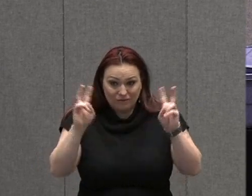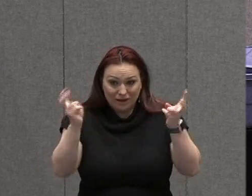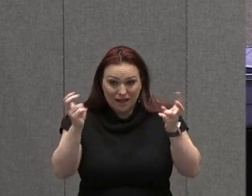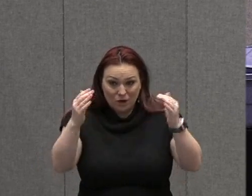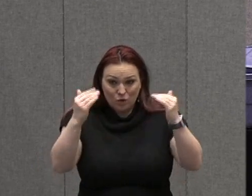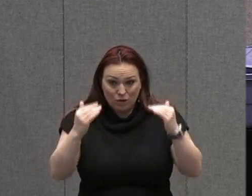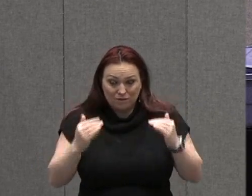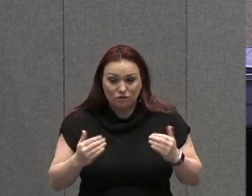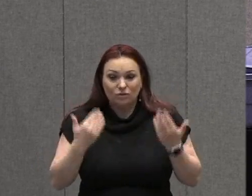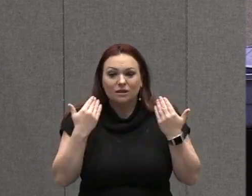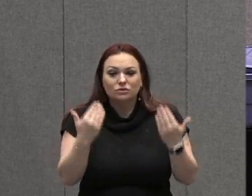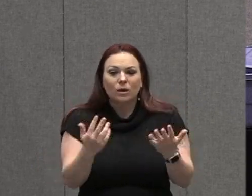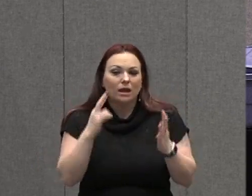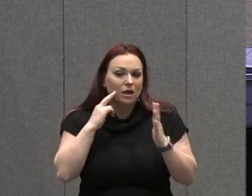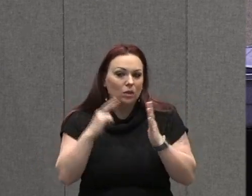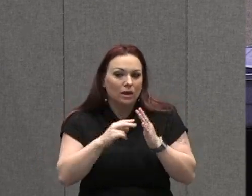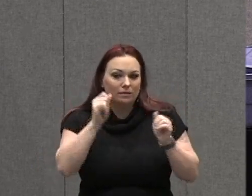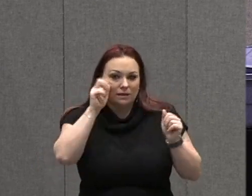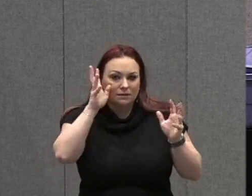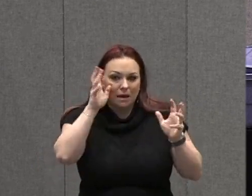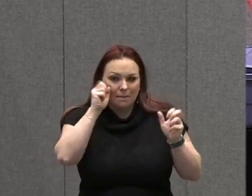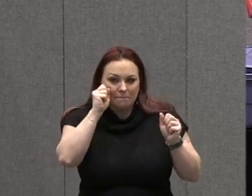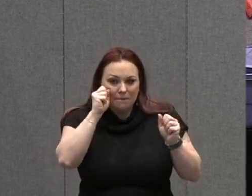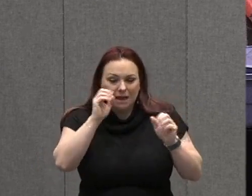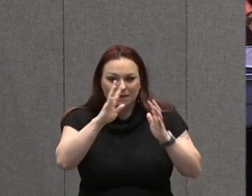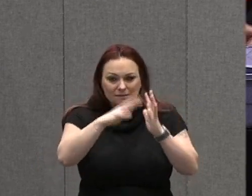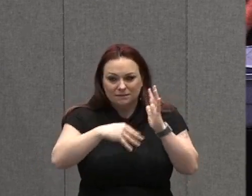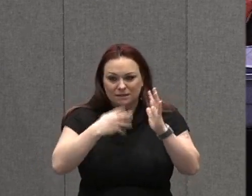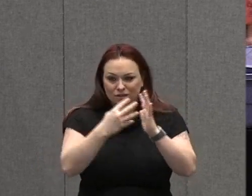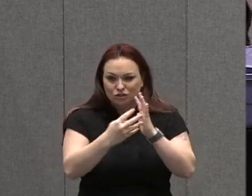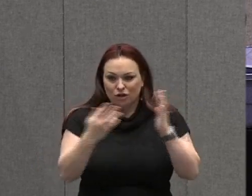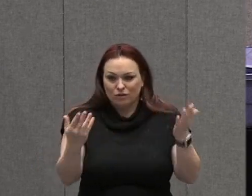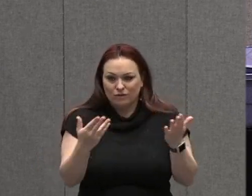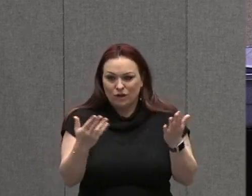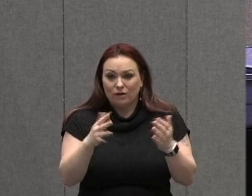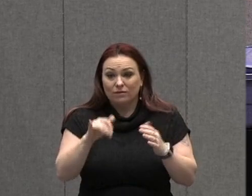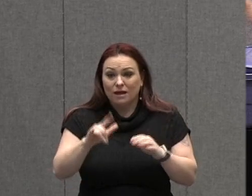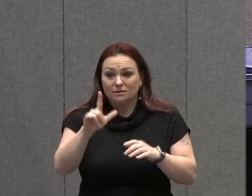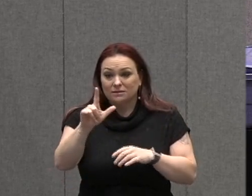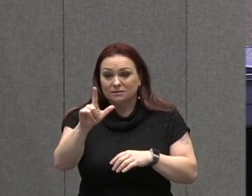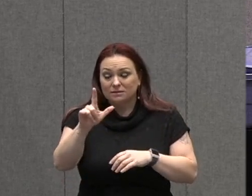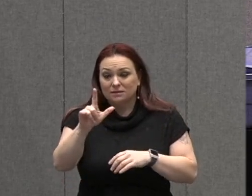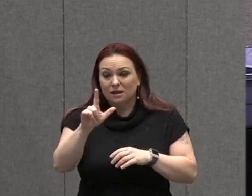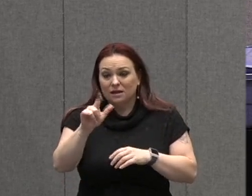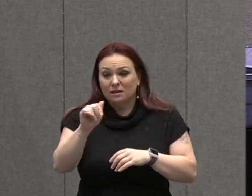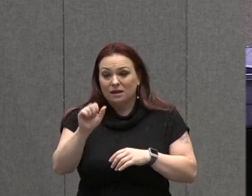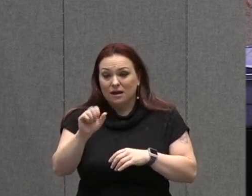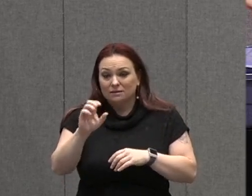So lets take a look at this amazing chart over here. Las familias right? The families of instruments.